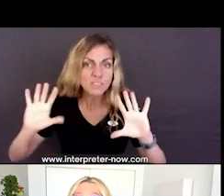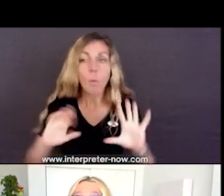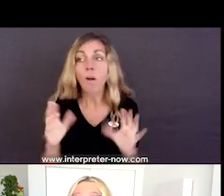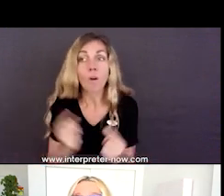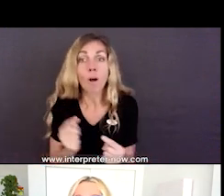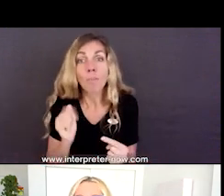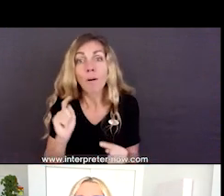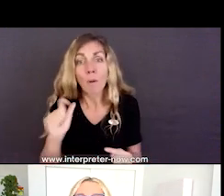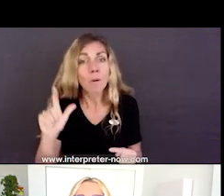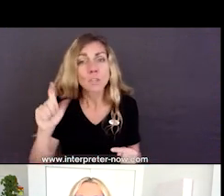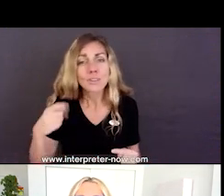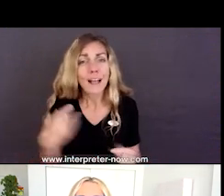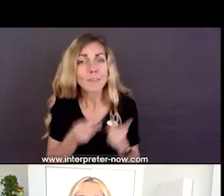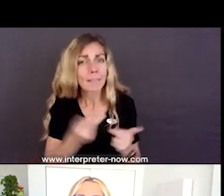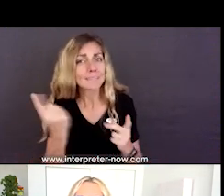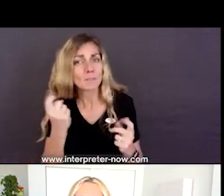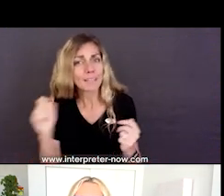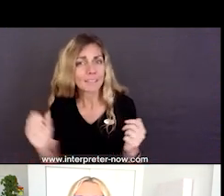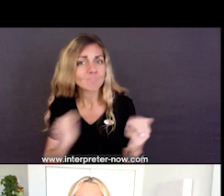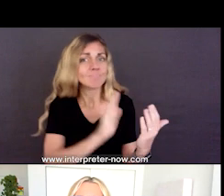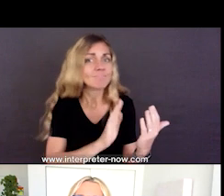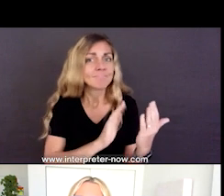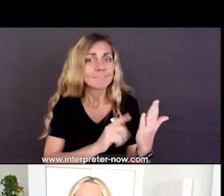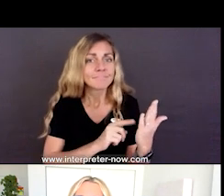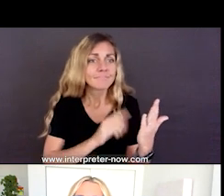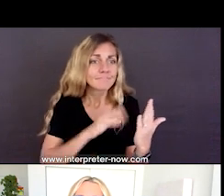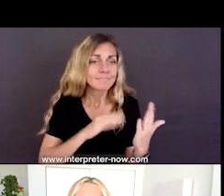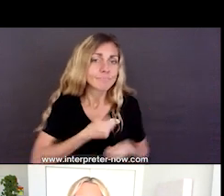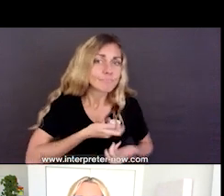has been harmed at all, there should be a place where somebody can go and talk with